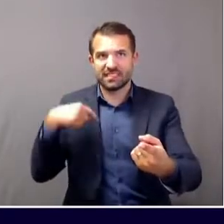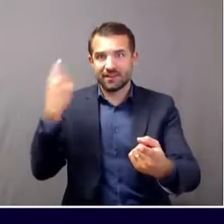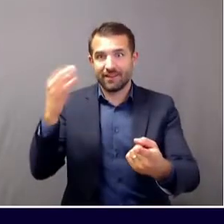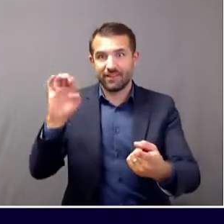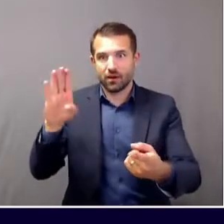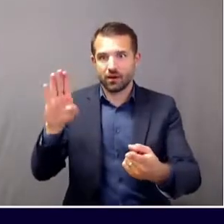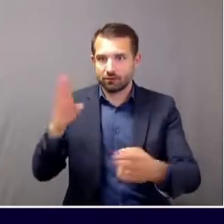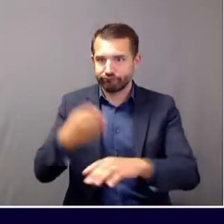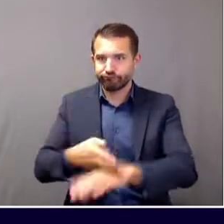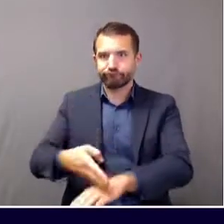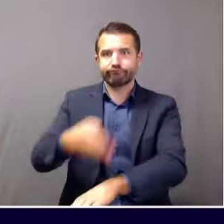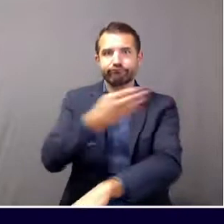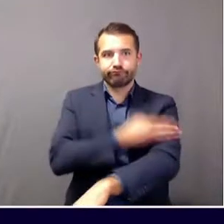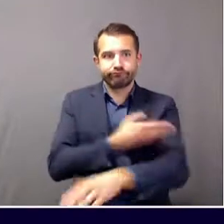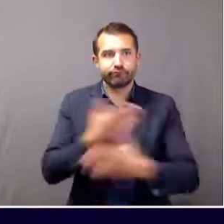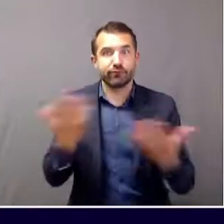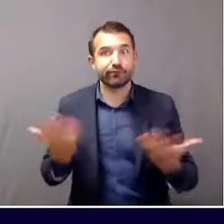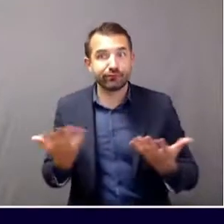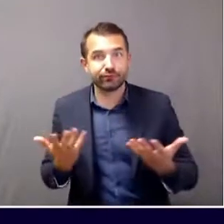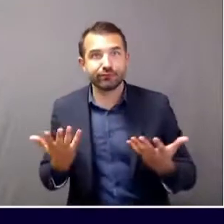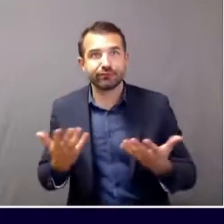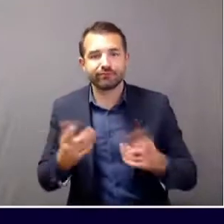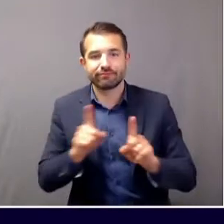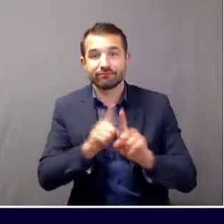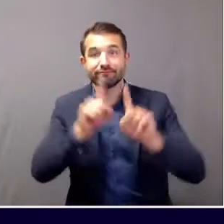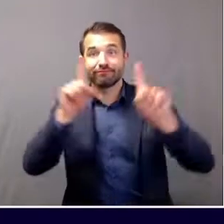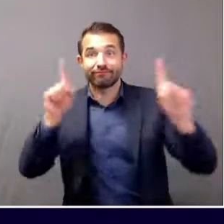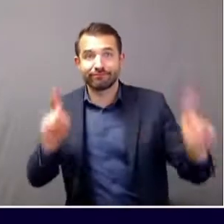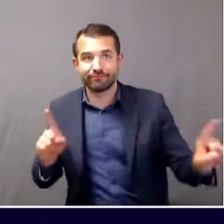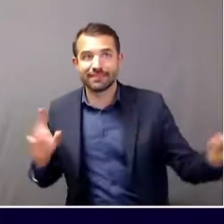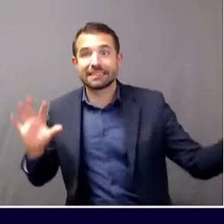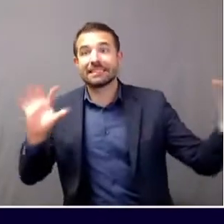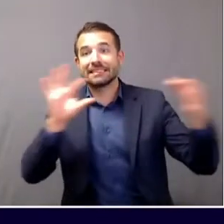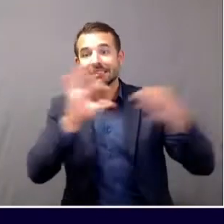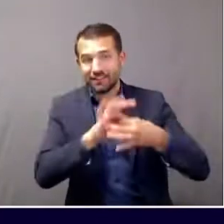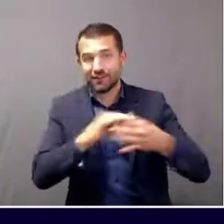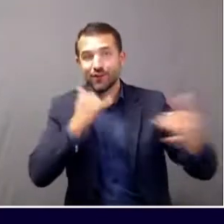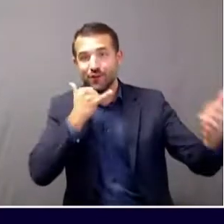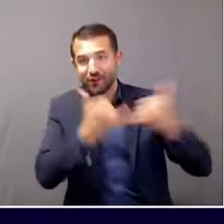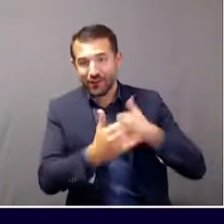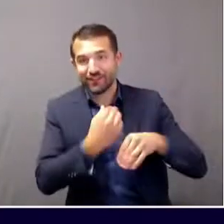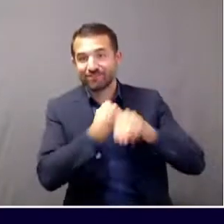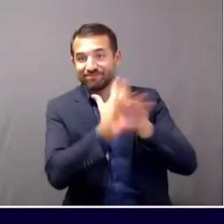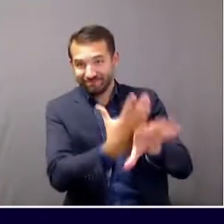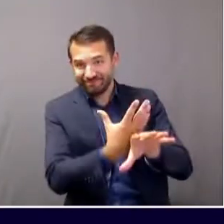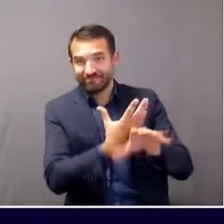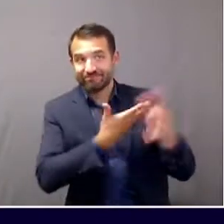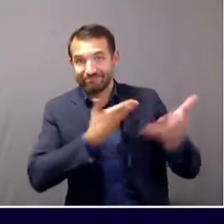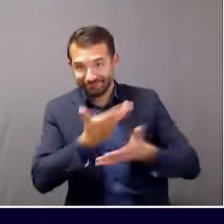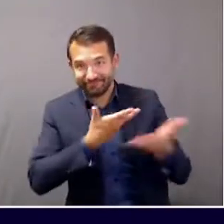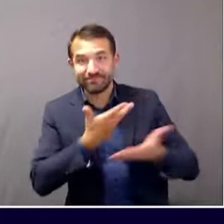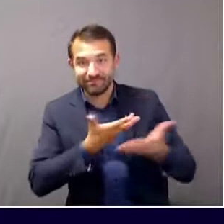harder on holidays right we're we're so much ritual and